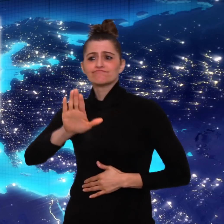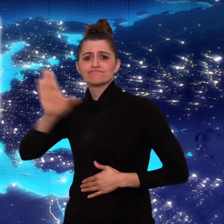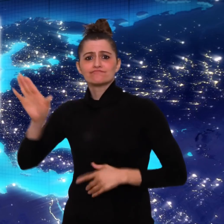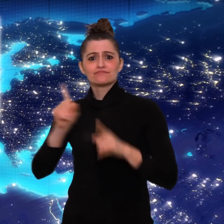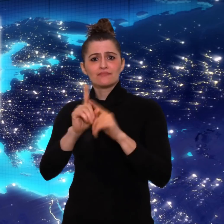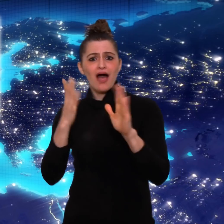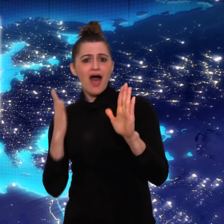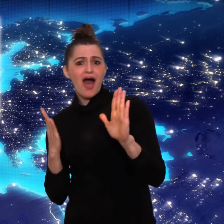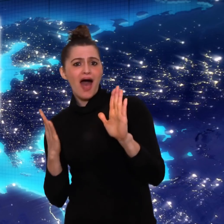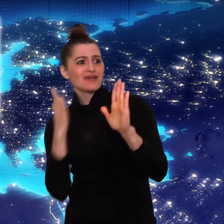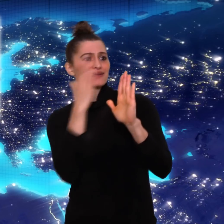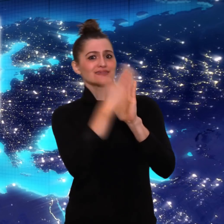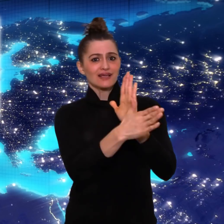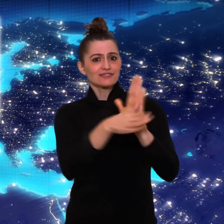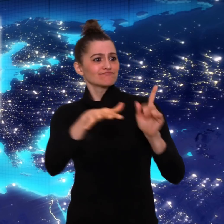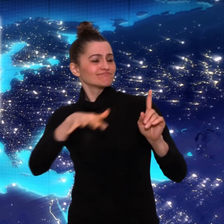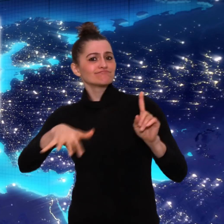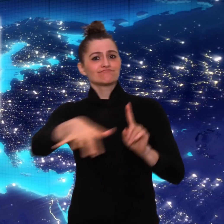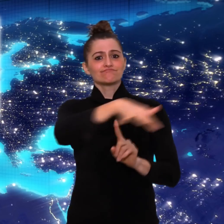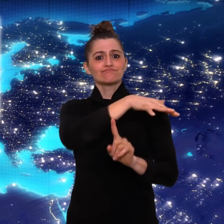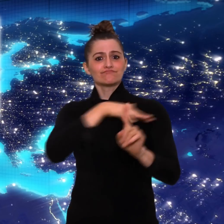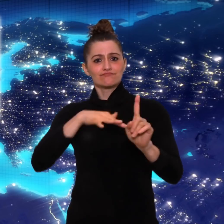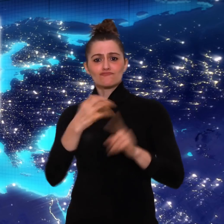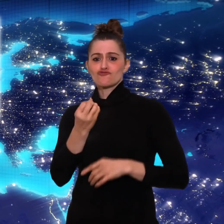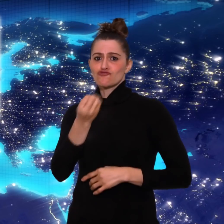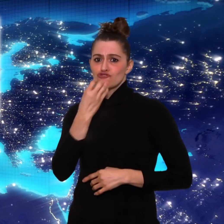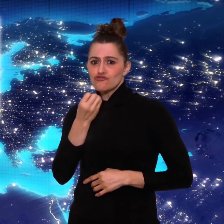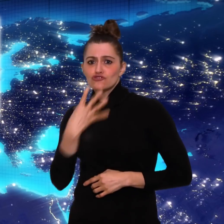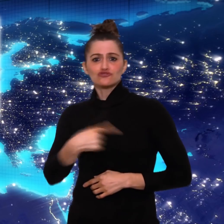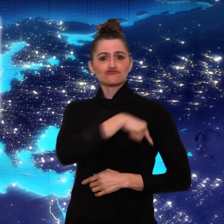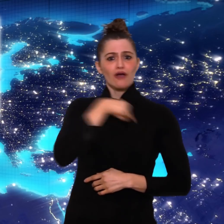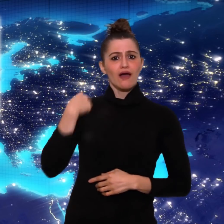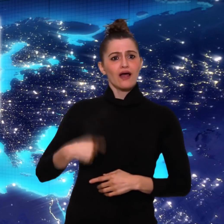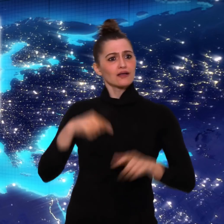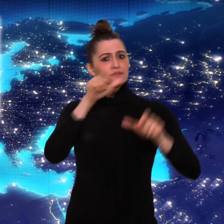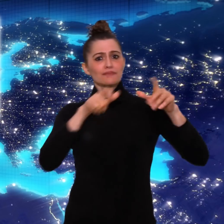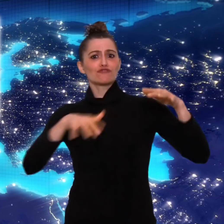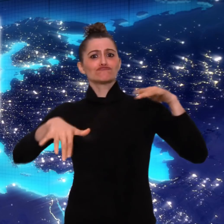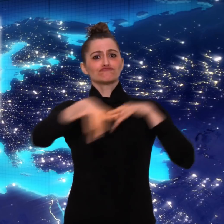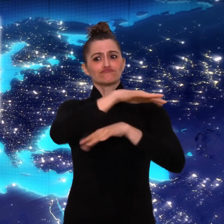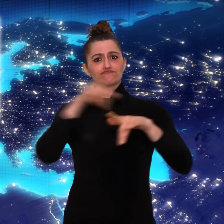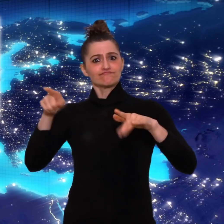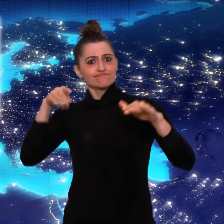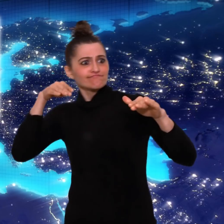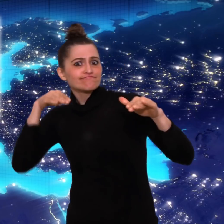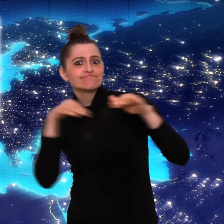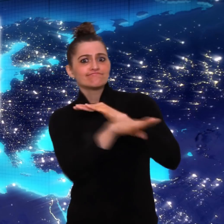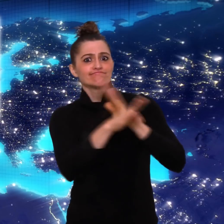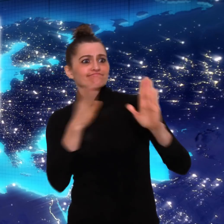society is little to none. The